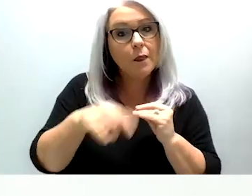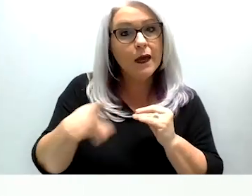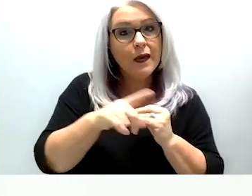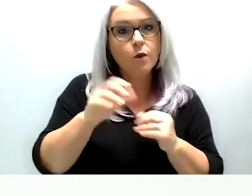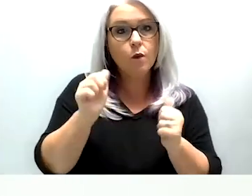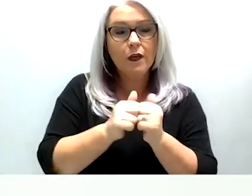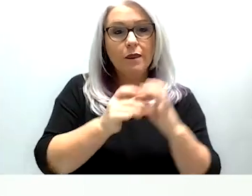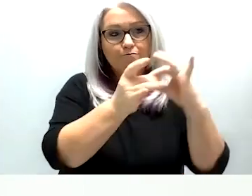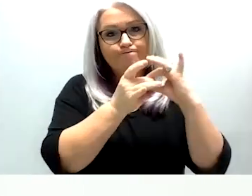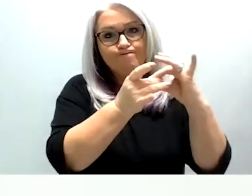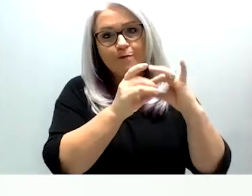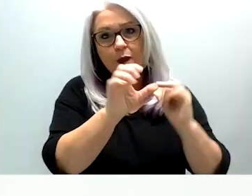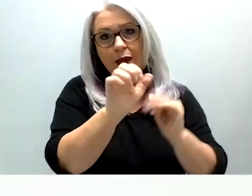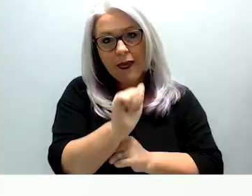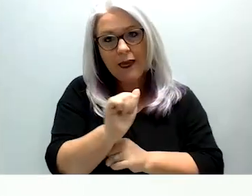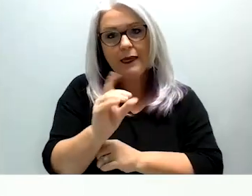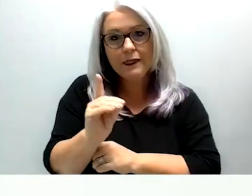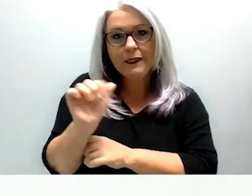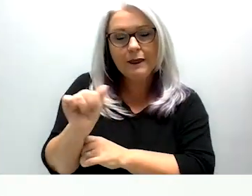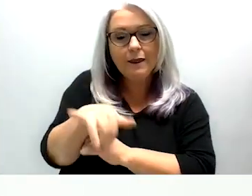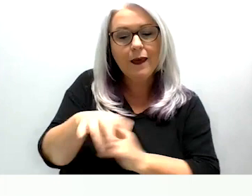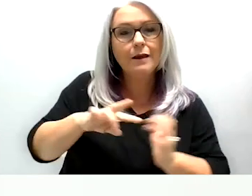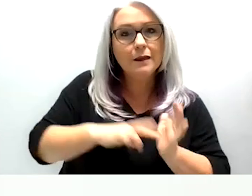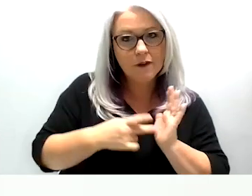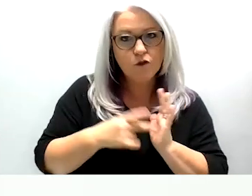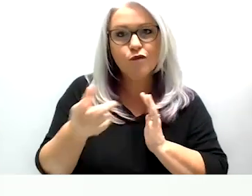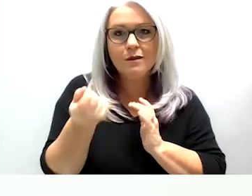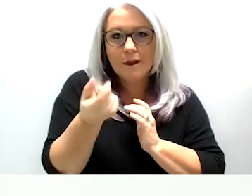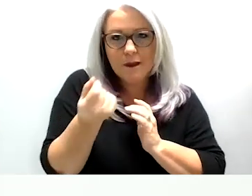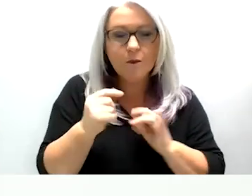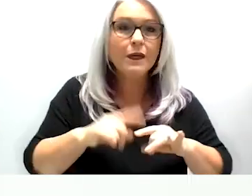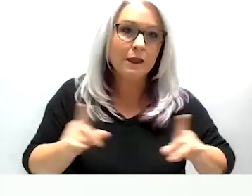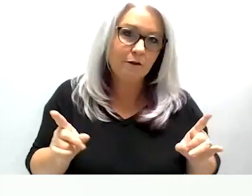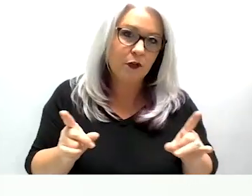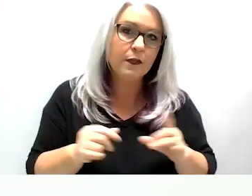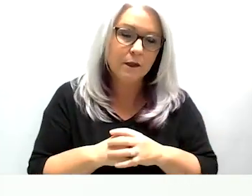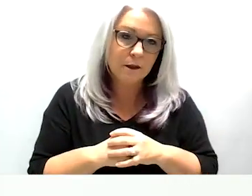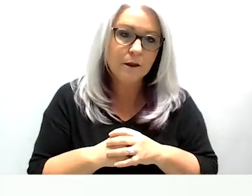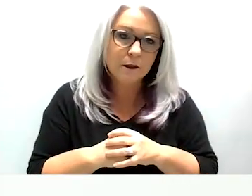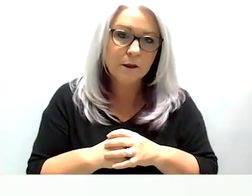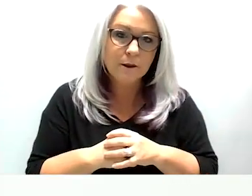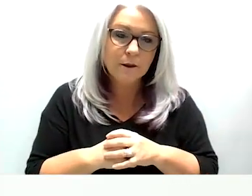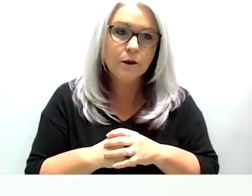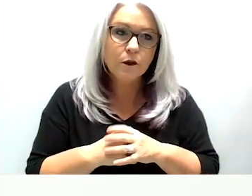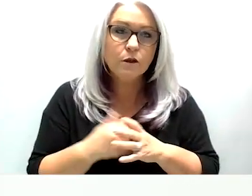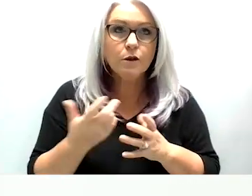That definition is different in the context of applying for benefits and for anyone who is a veteran I know that there is